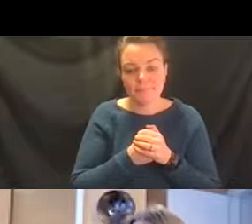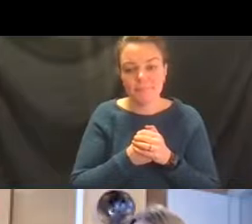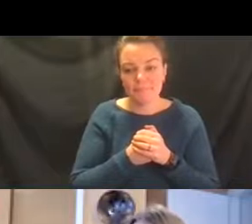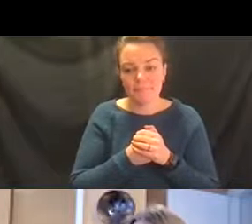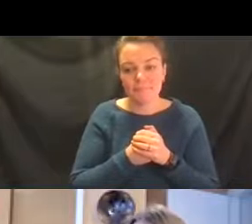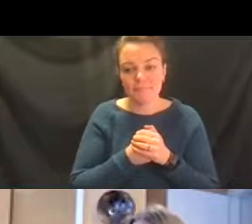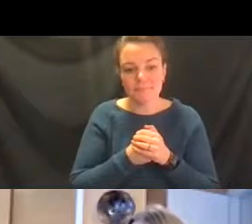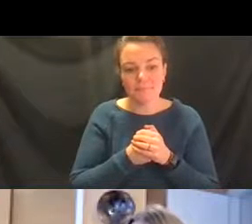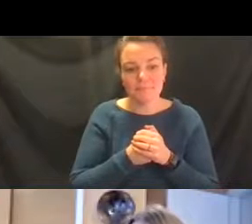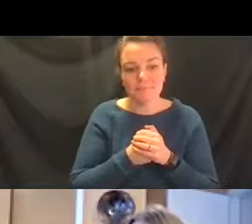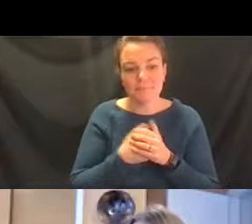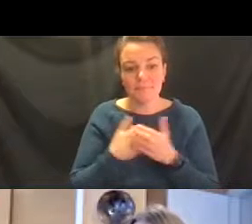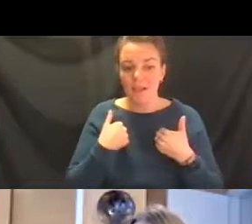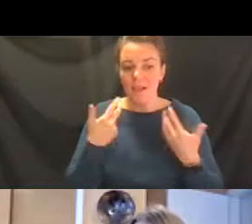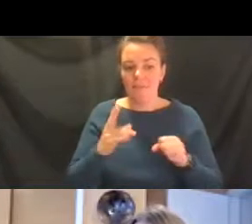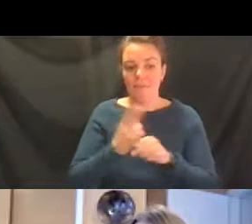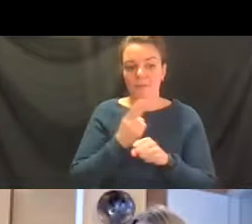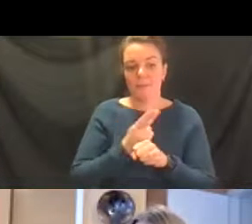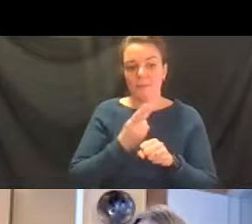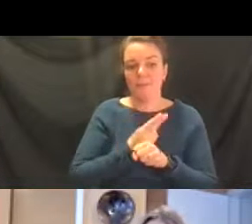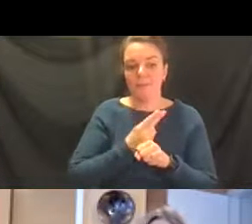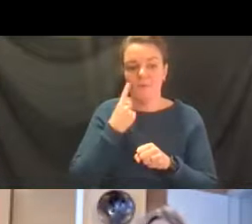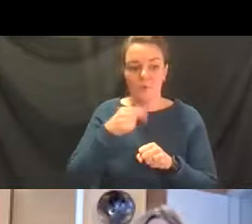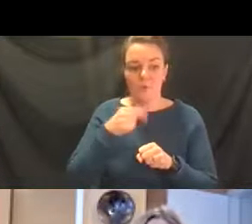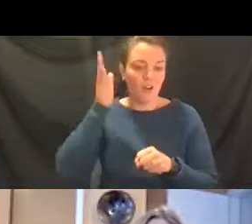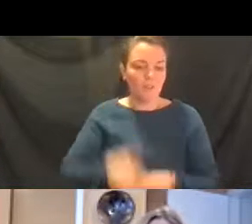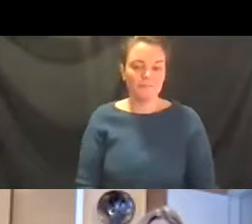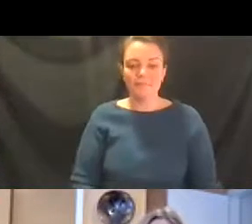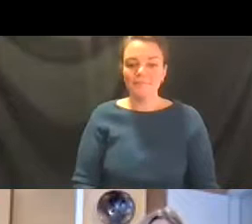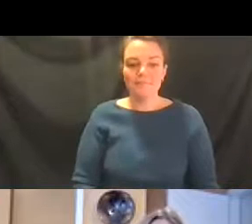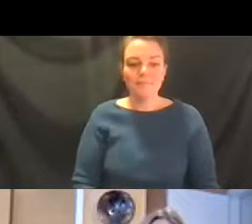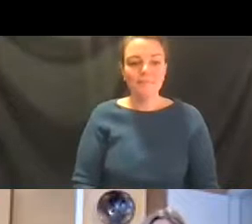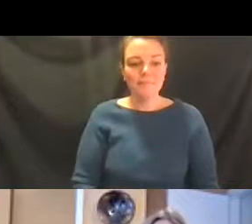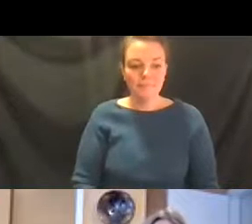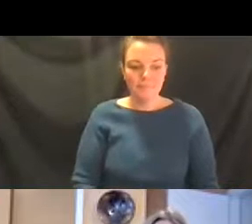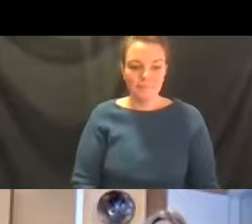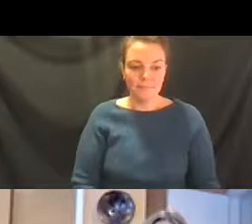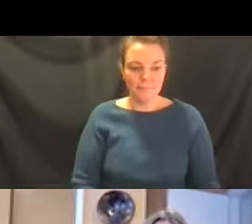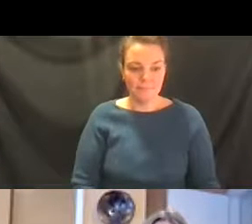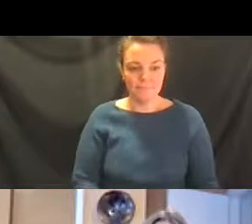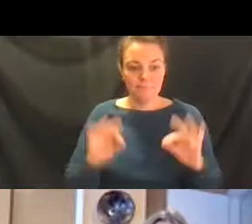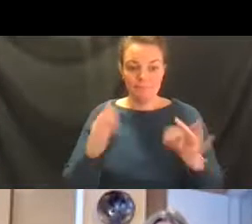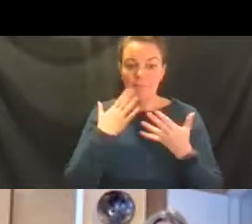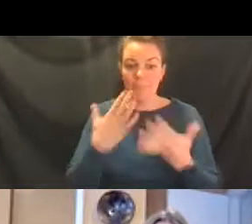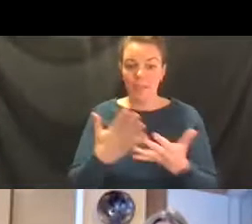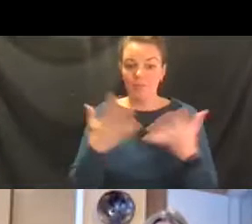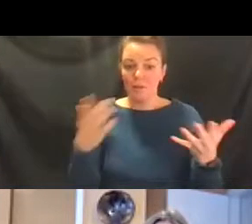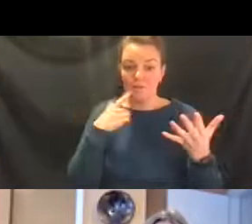that I have used throughout my talk. and thank you very much for your attention. This has been